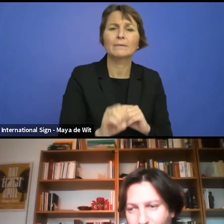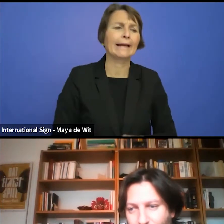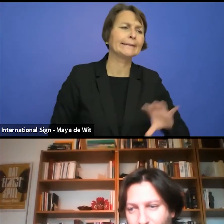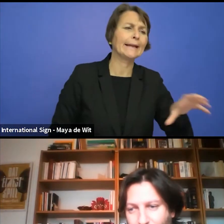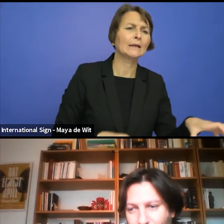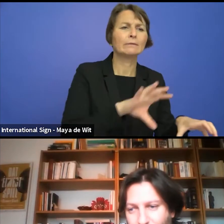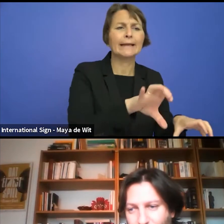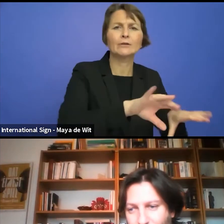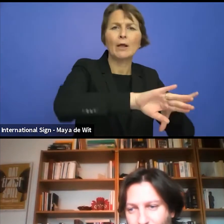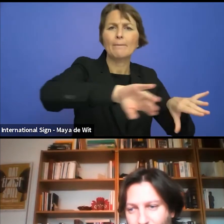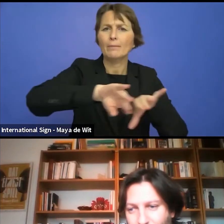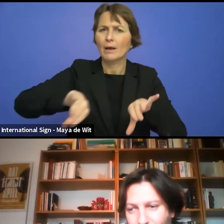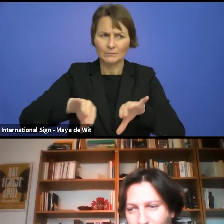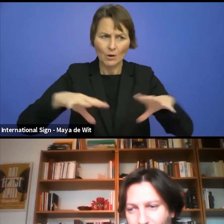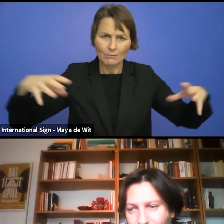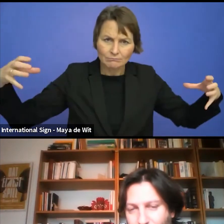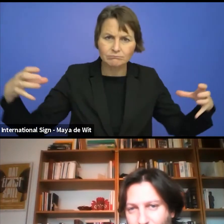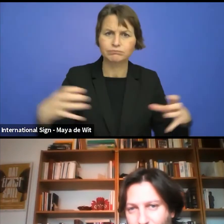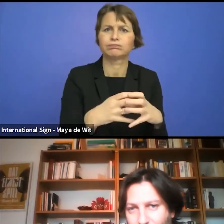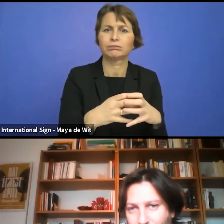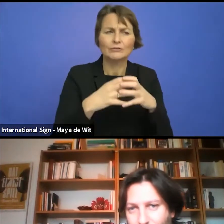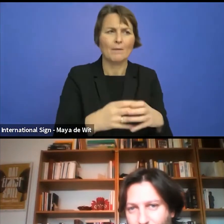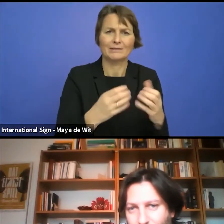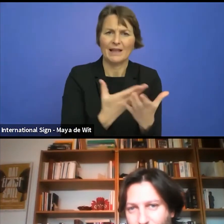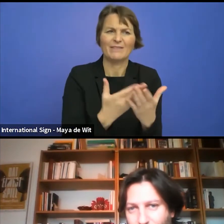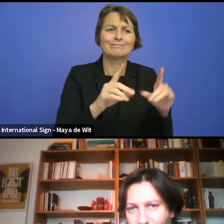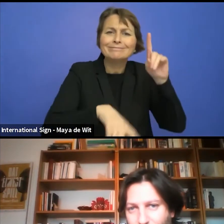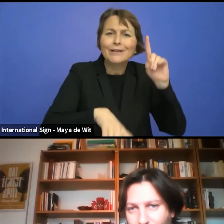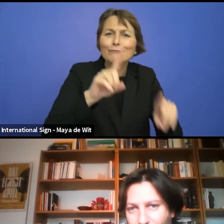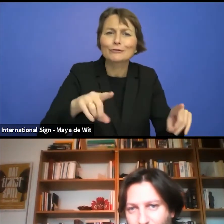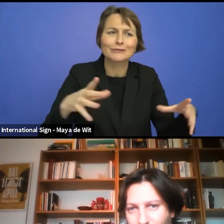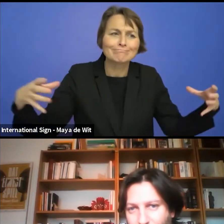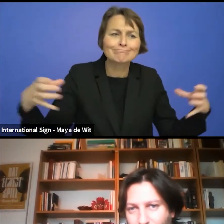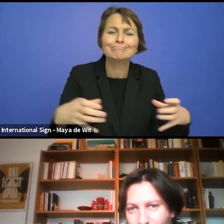and promote diversity in theater and the performing arts. And for this to happen it's